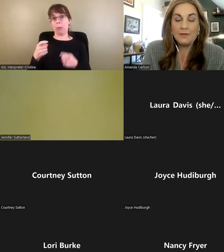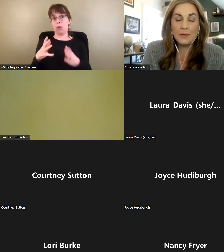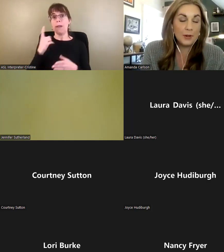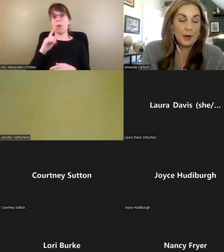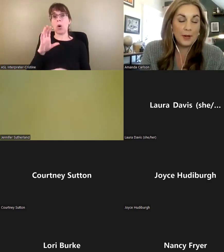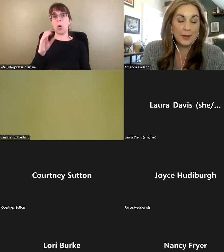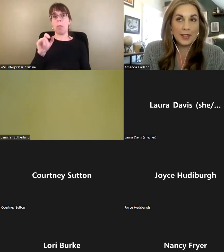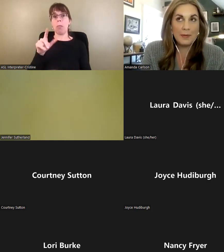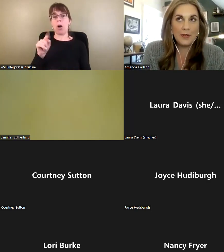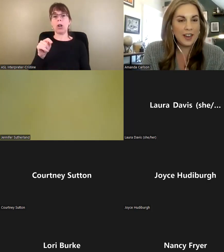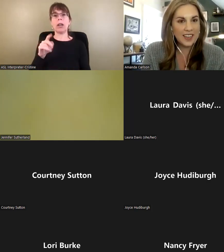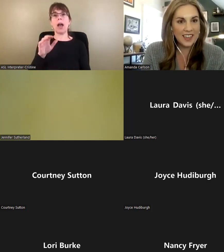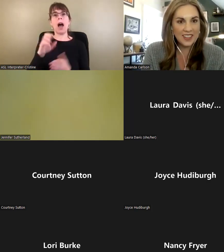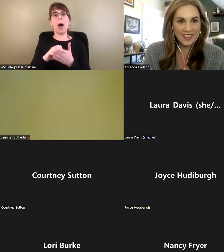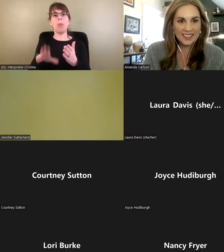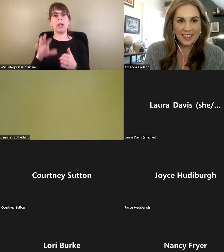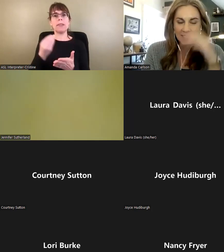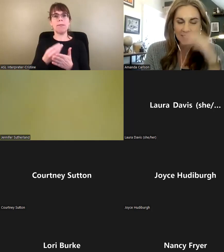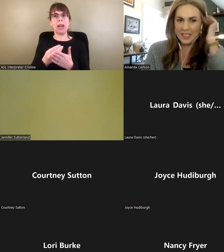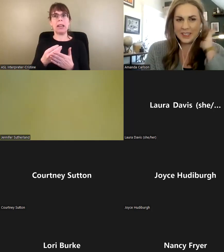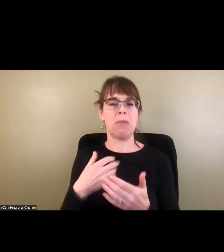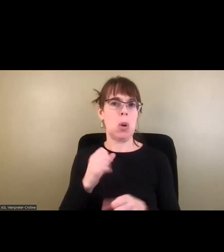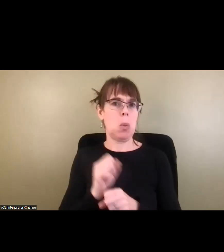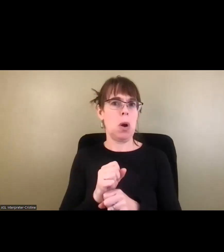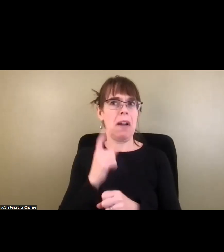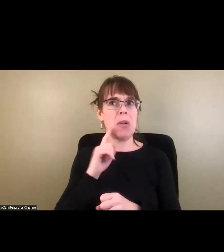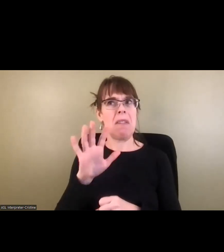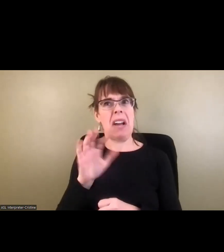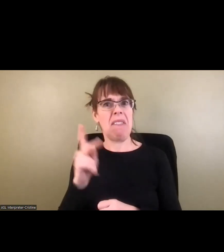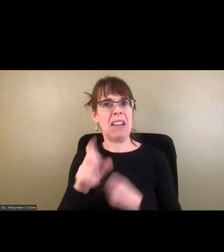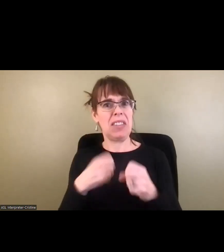I've been with Cobalt for about 5 1/2 years, it doesn't feel like it. But I guess if you work in